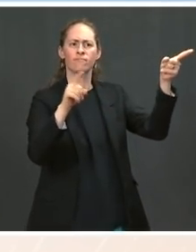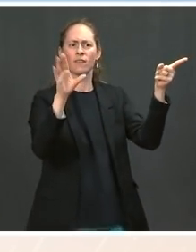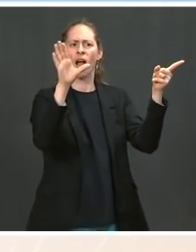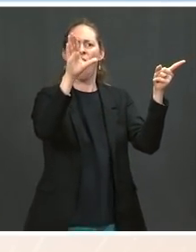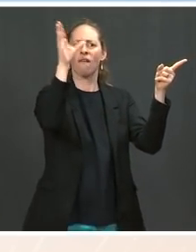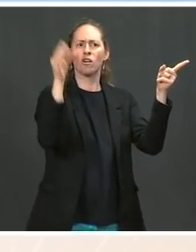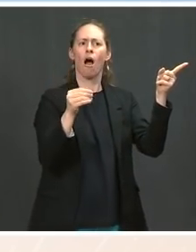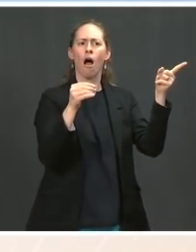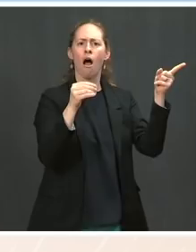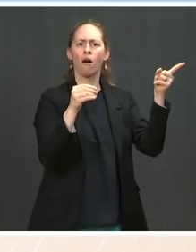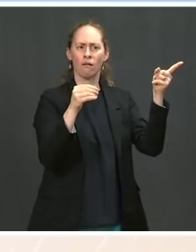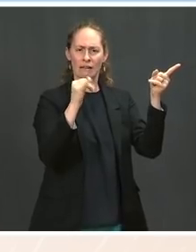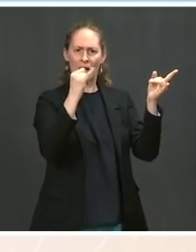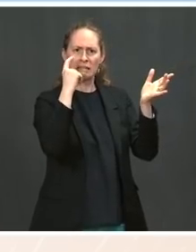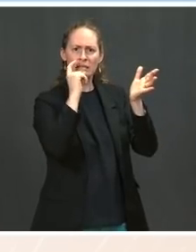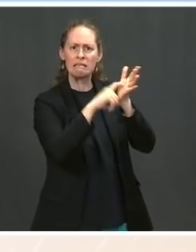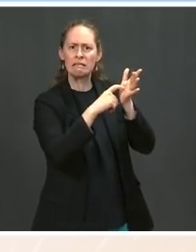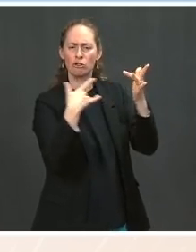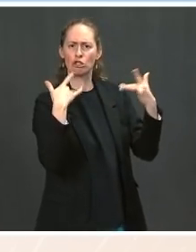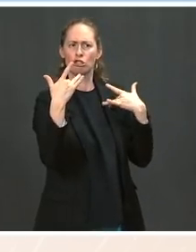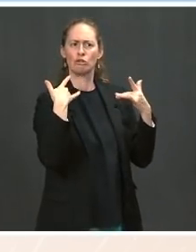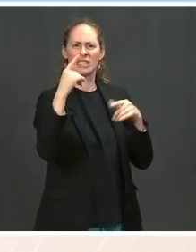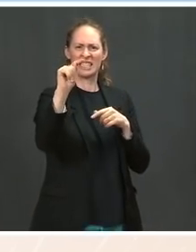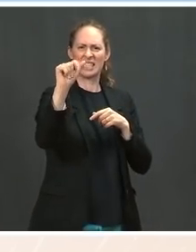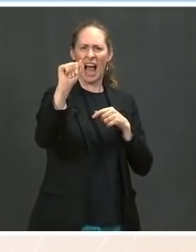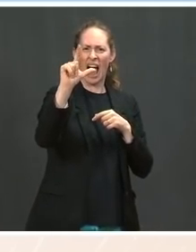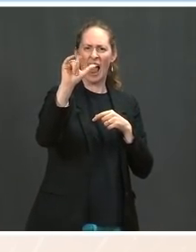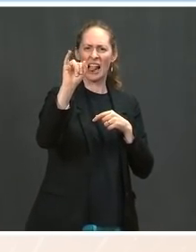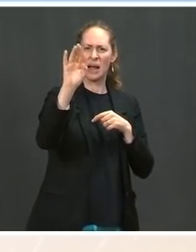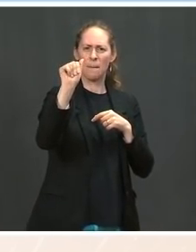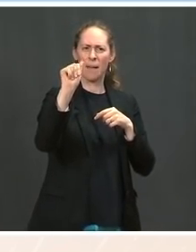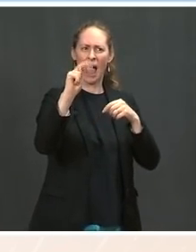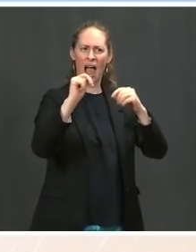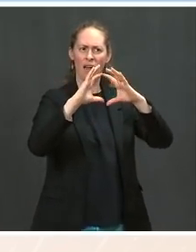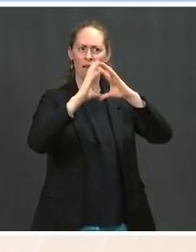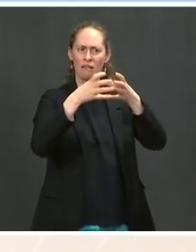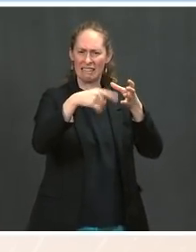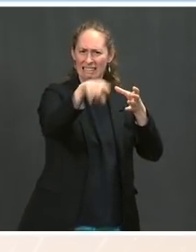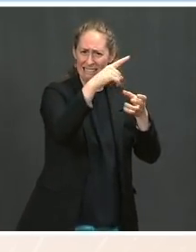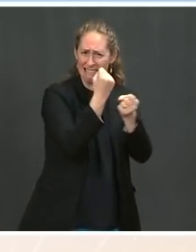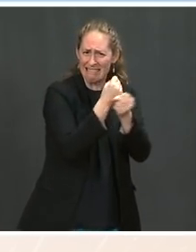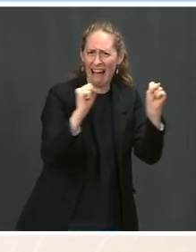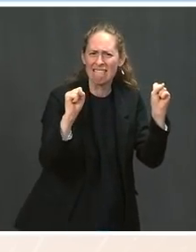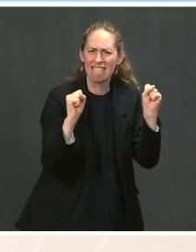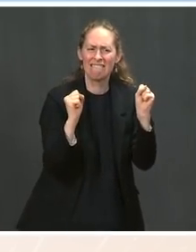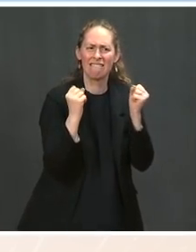and to maintain stability in the region with that withdrawal? And then, is there a potential for President Biden